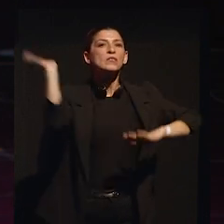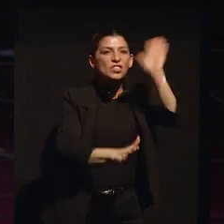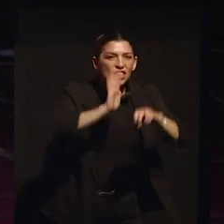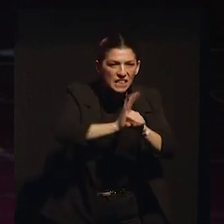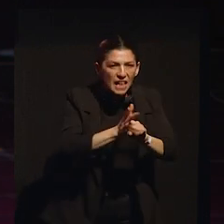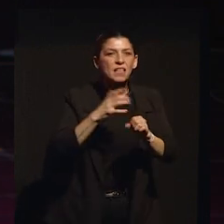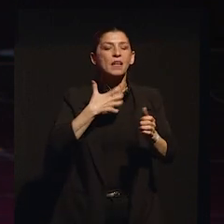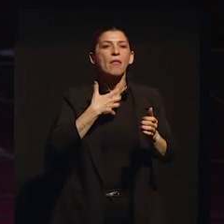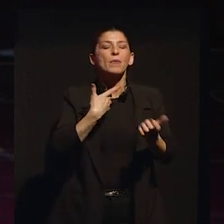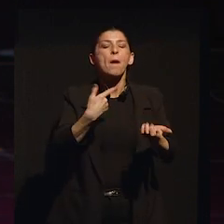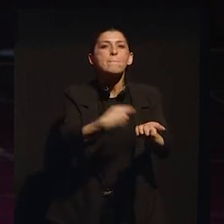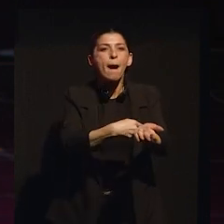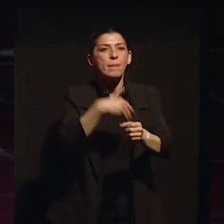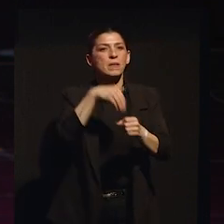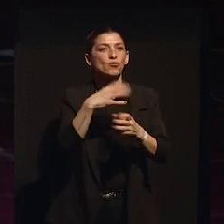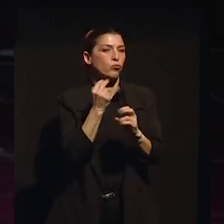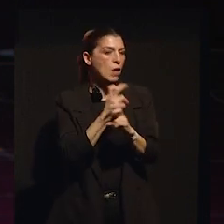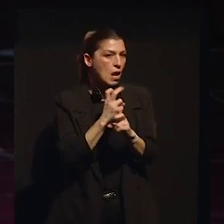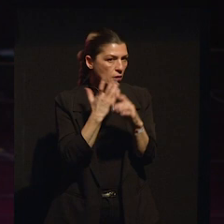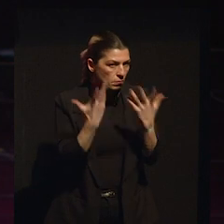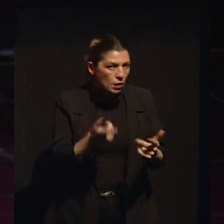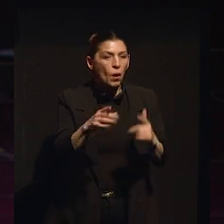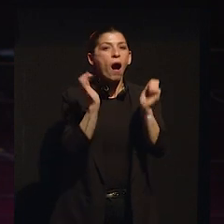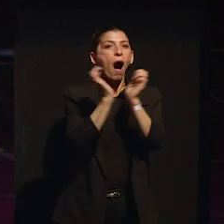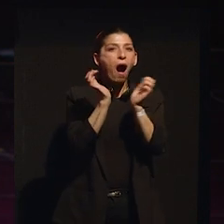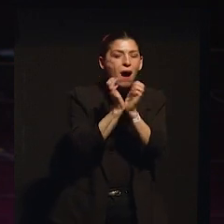and families cannot receive the appropriate,